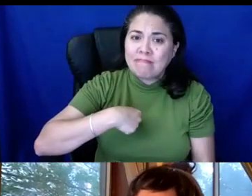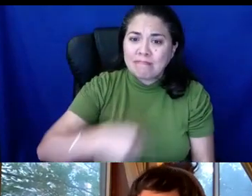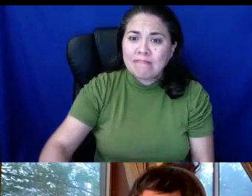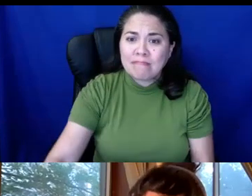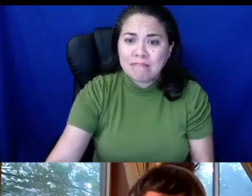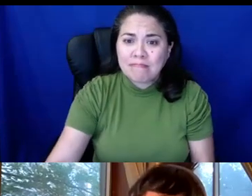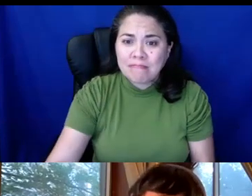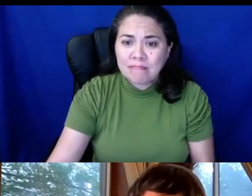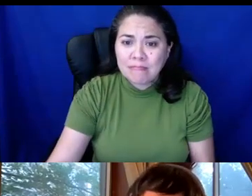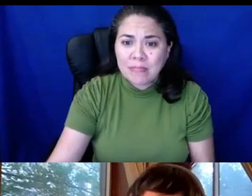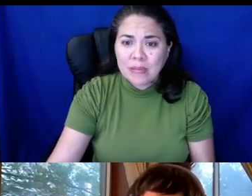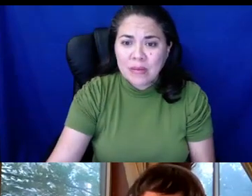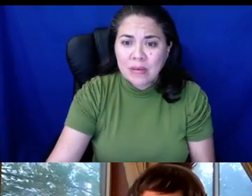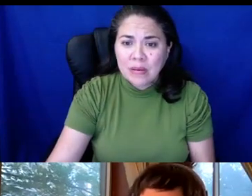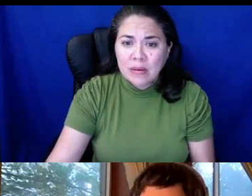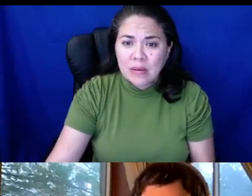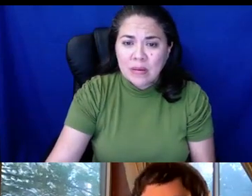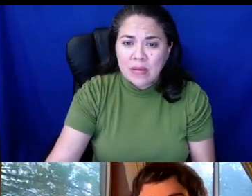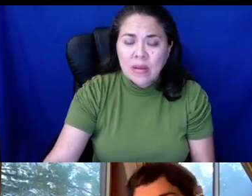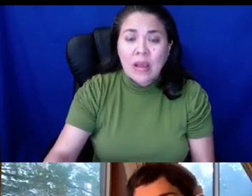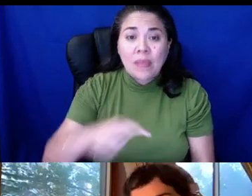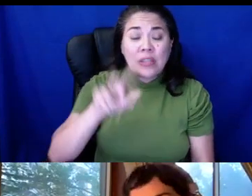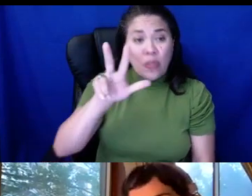Leslie McIntosh: The 37th anniversary of the move bombing.